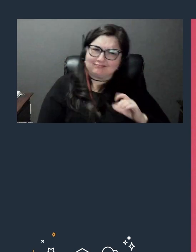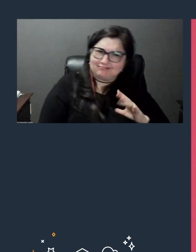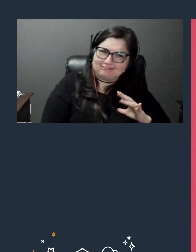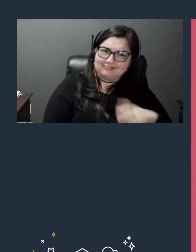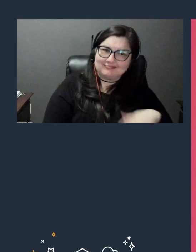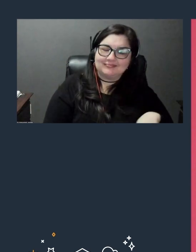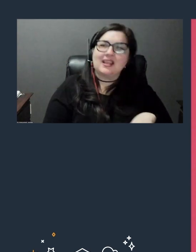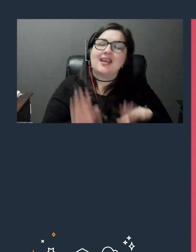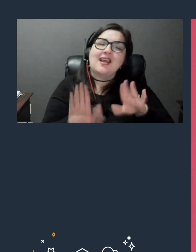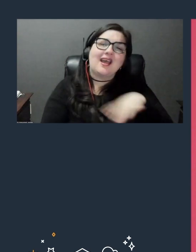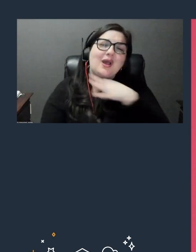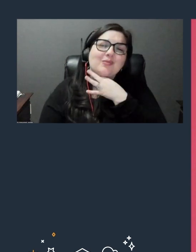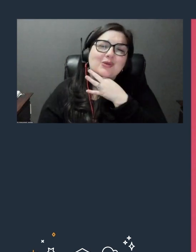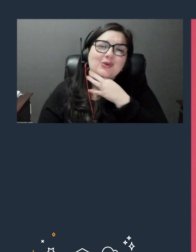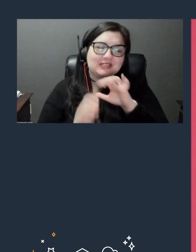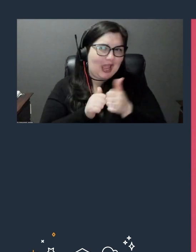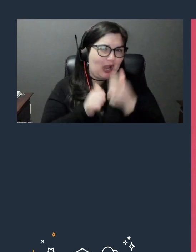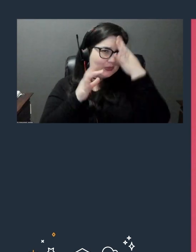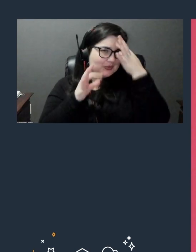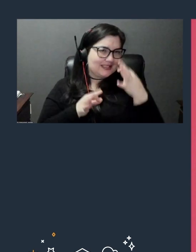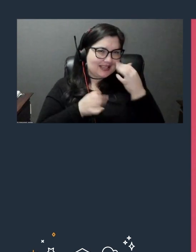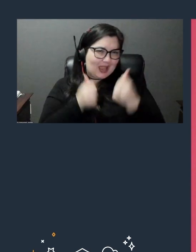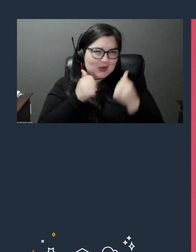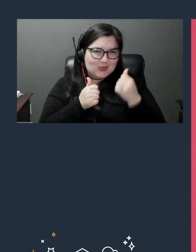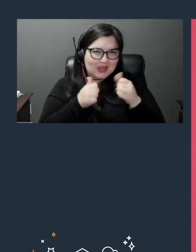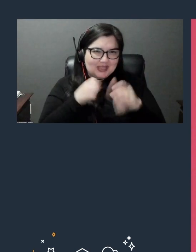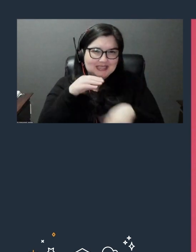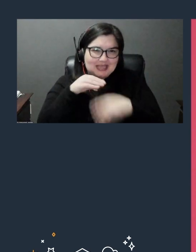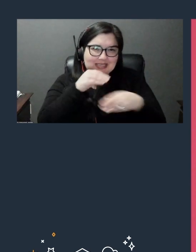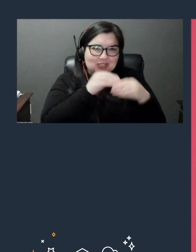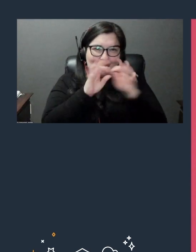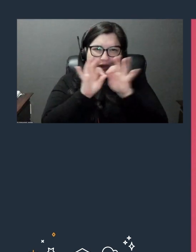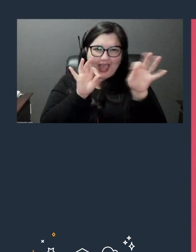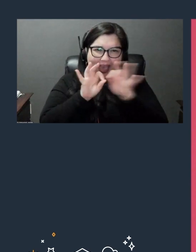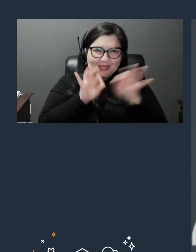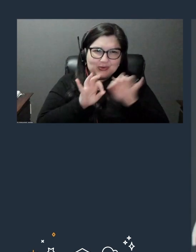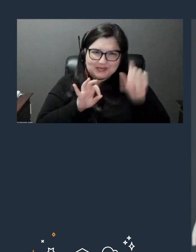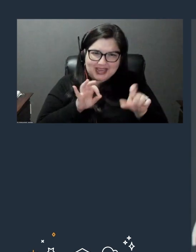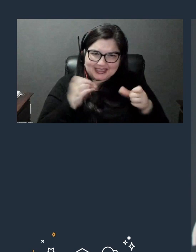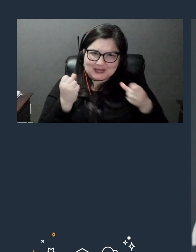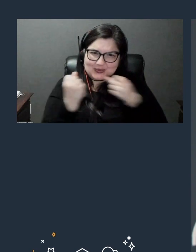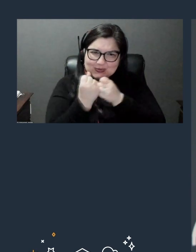how do we decide which additional algorithms to support? Yeah, it was simple talking to our customers.